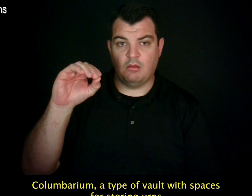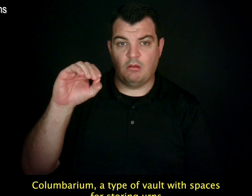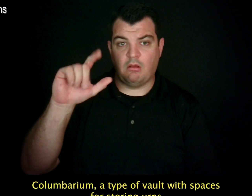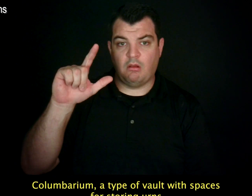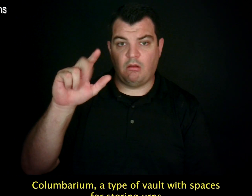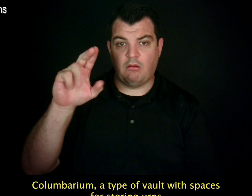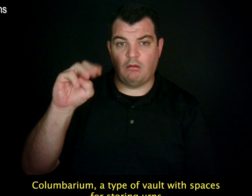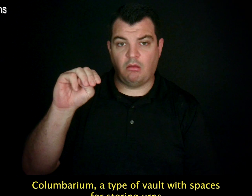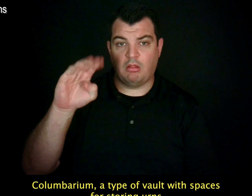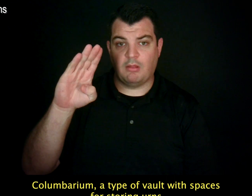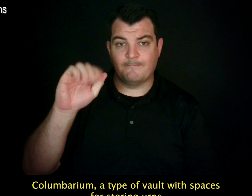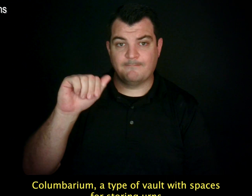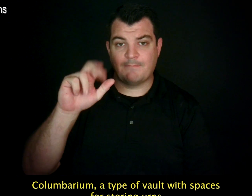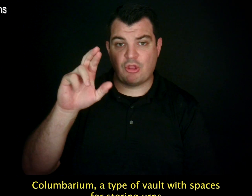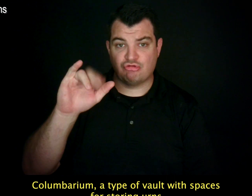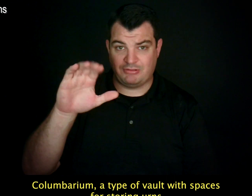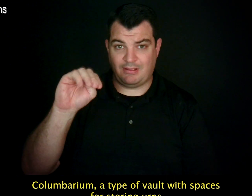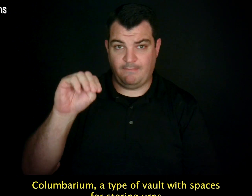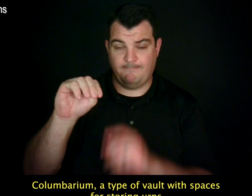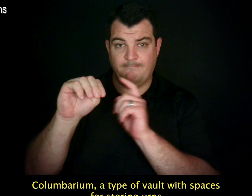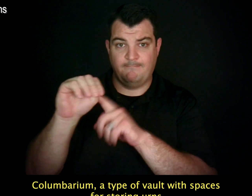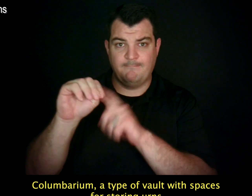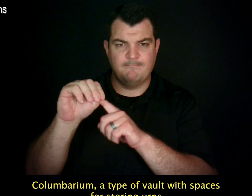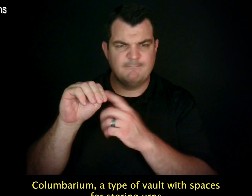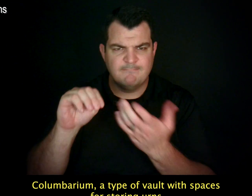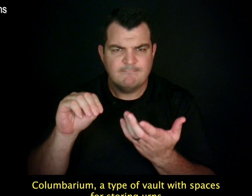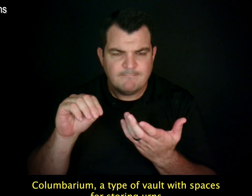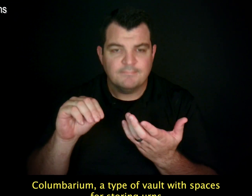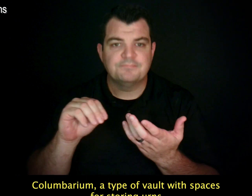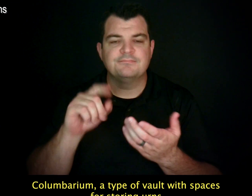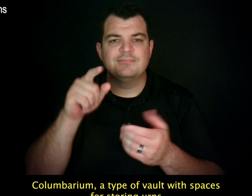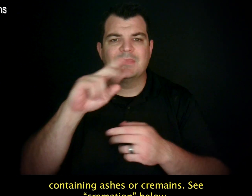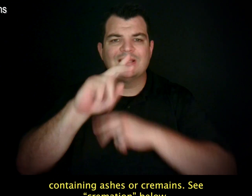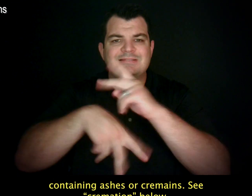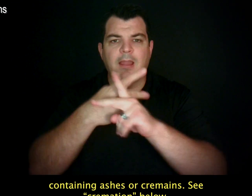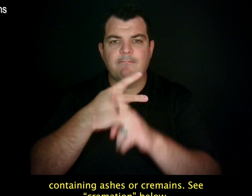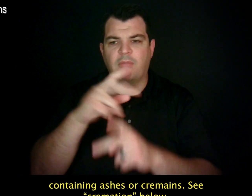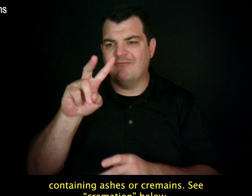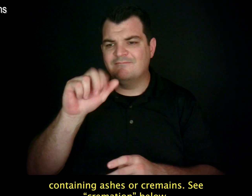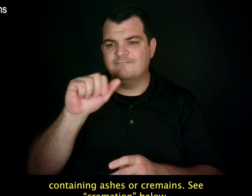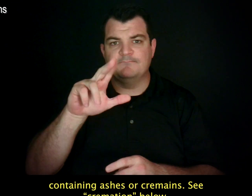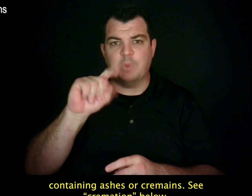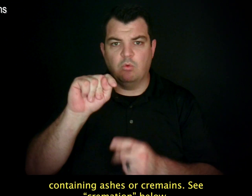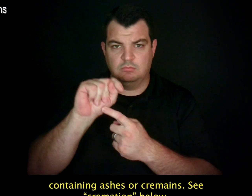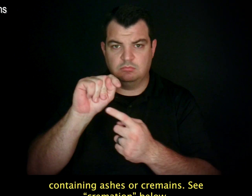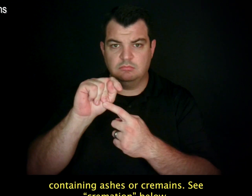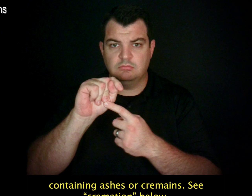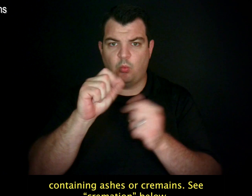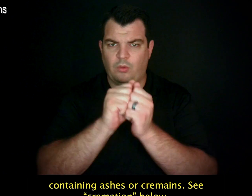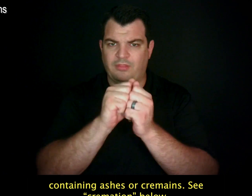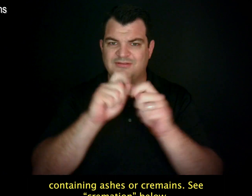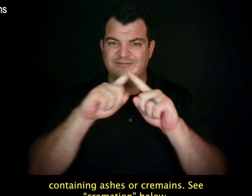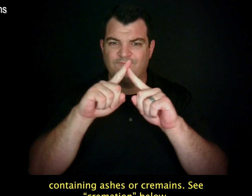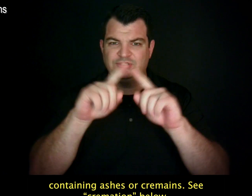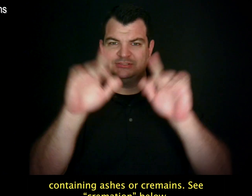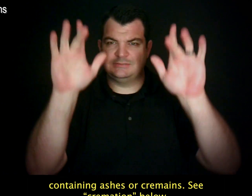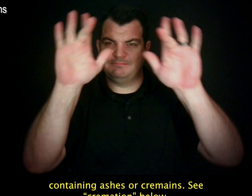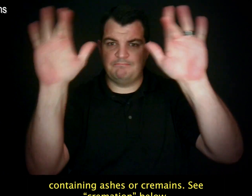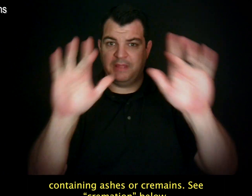Columbarium, a type of vault with spaces for storing urns containing ashes or cremains. See “cremation” below.